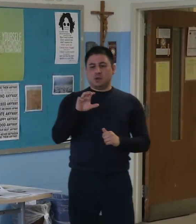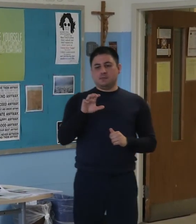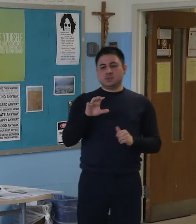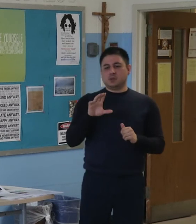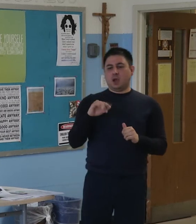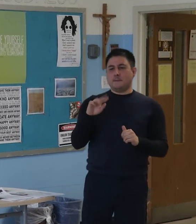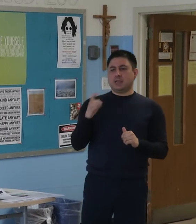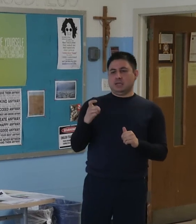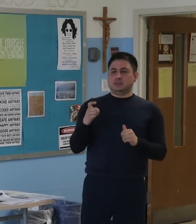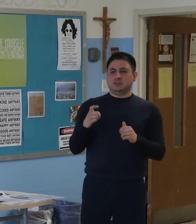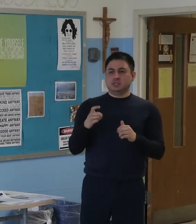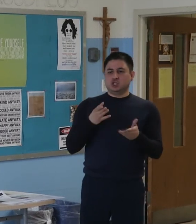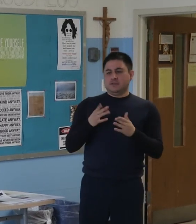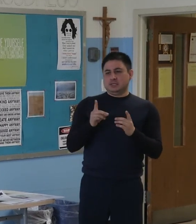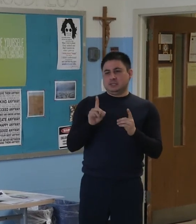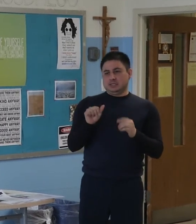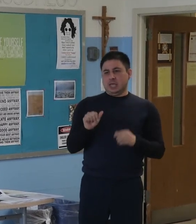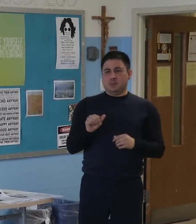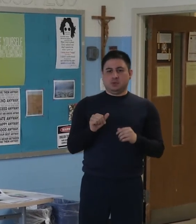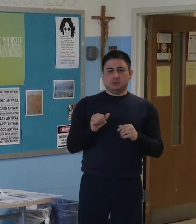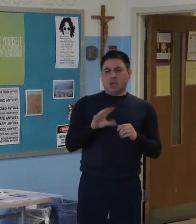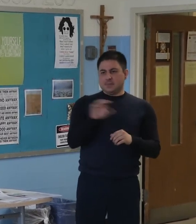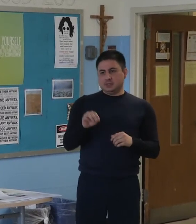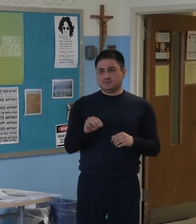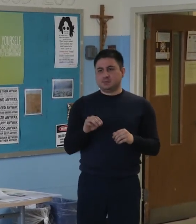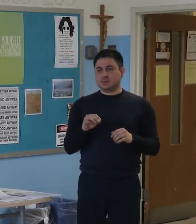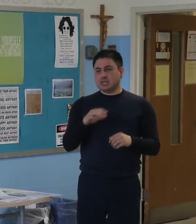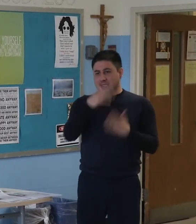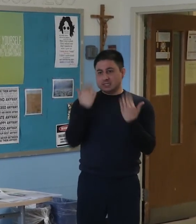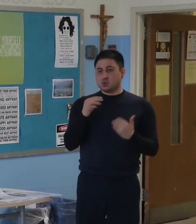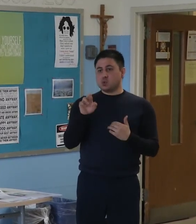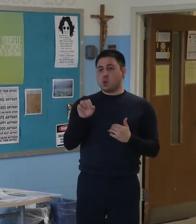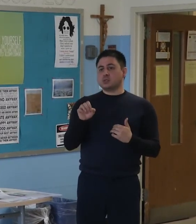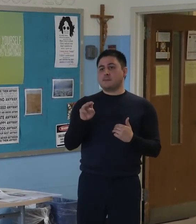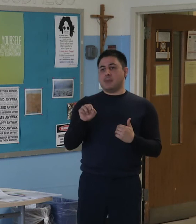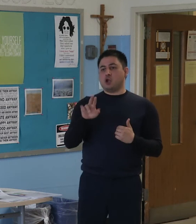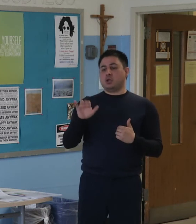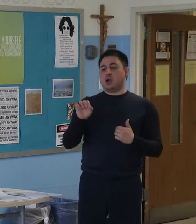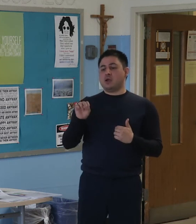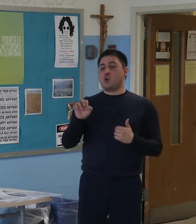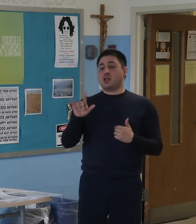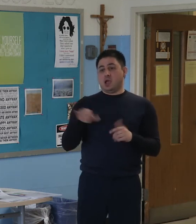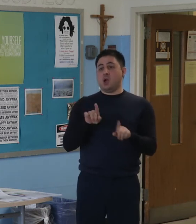serving the disabled, with wonderful sister Rosemary Connie, but at that time,